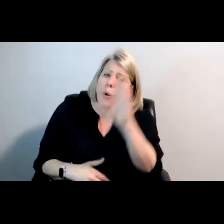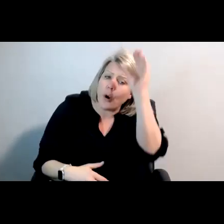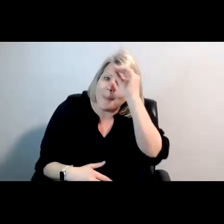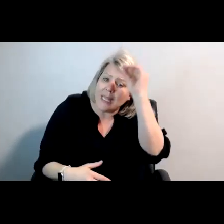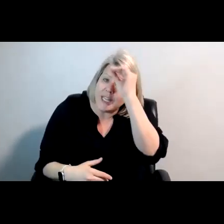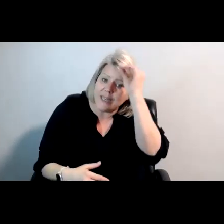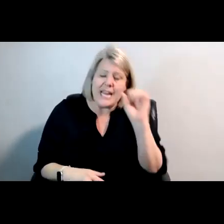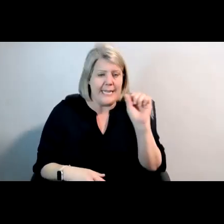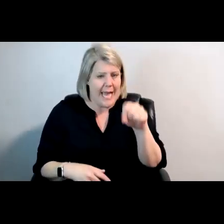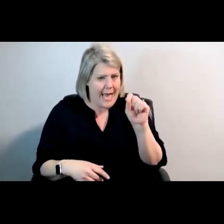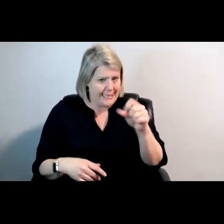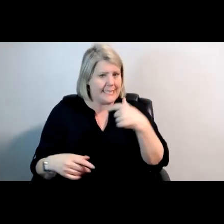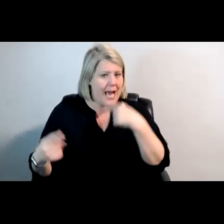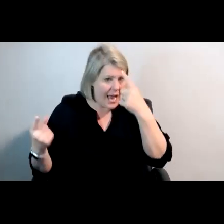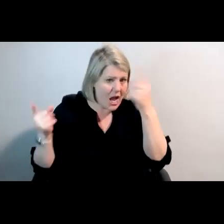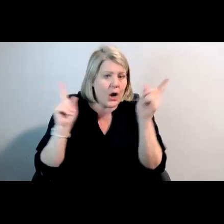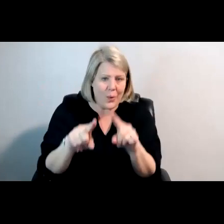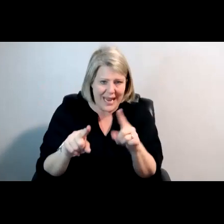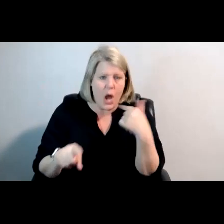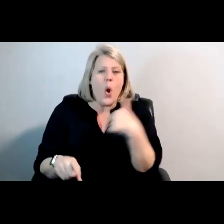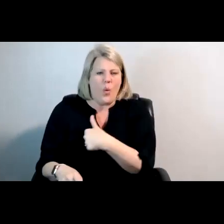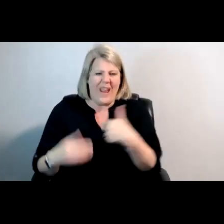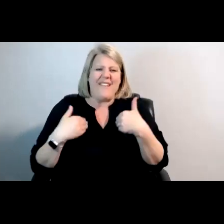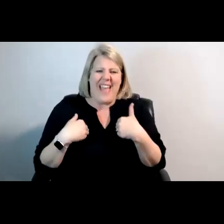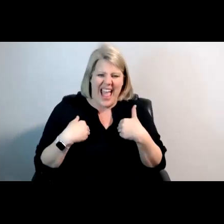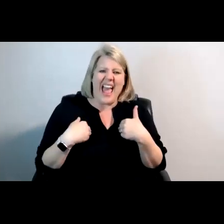[Laura] Yeah, I agree. And we've had these situations with our project as well.